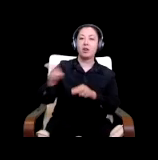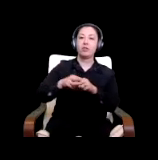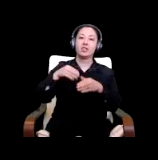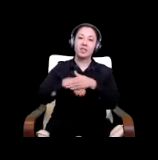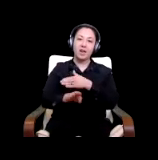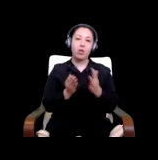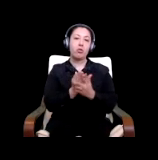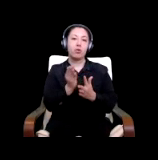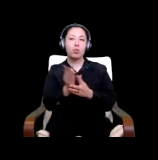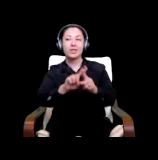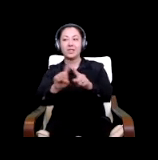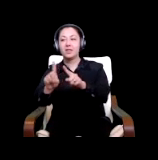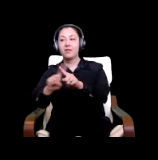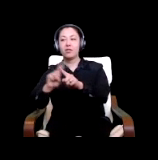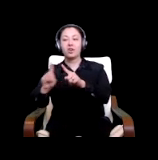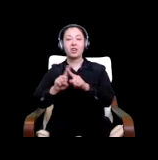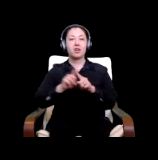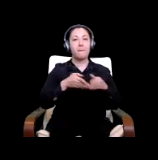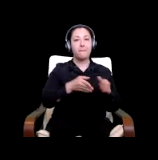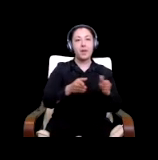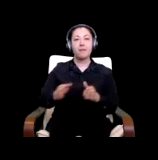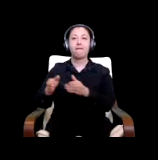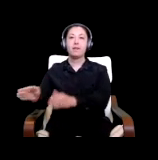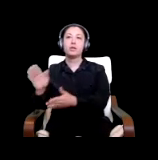Schools really need to adjust their teaching strategies to make them accessible for students